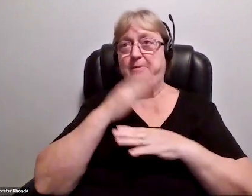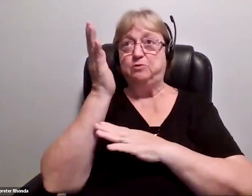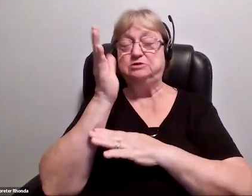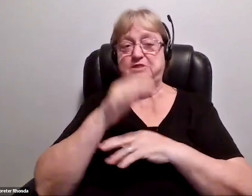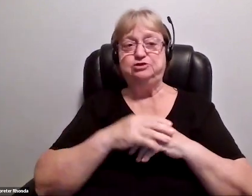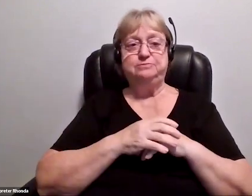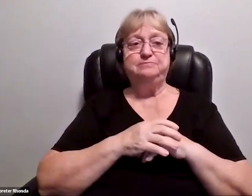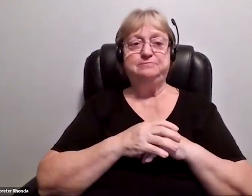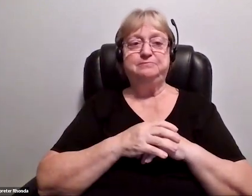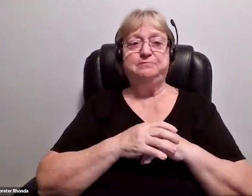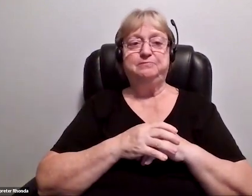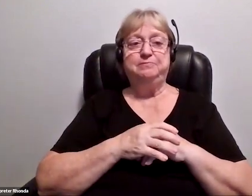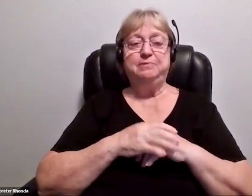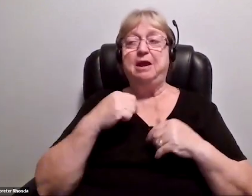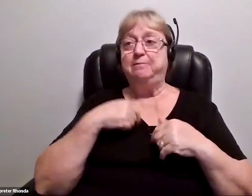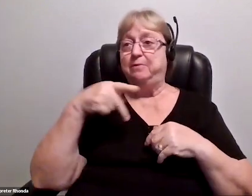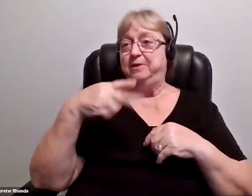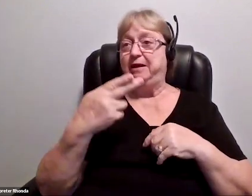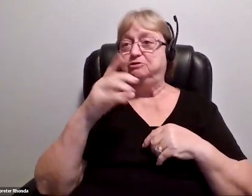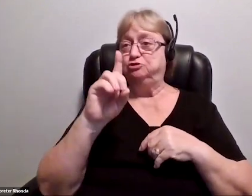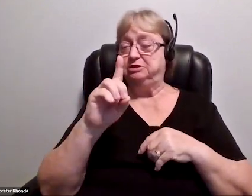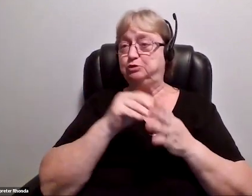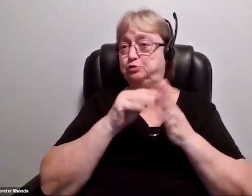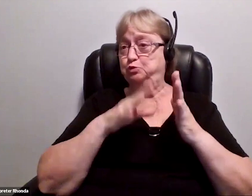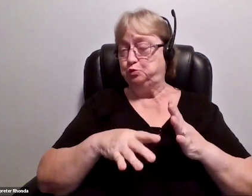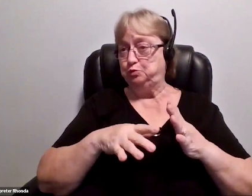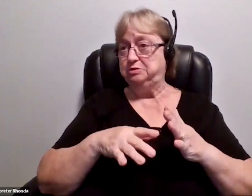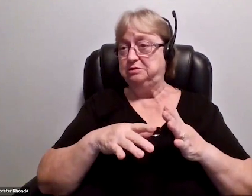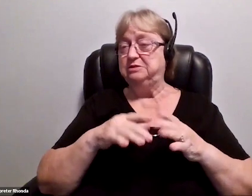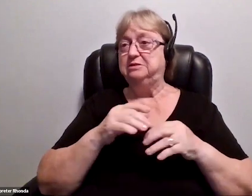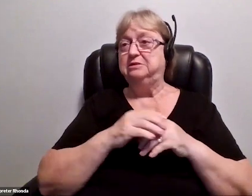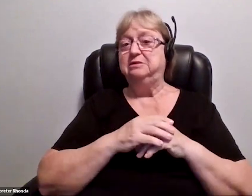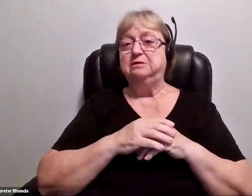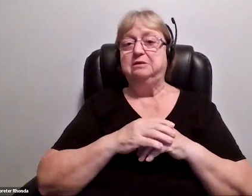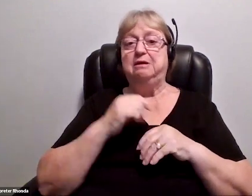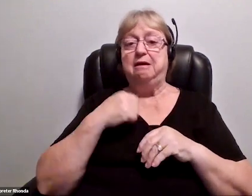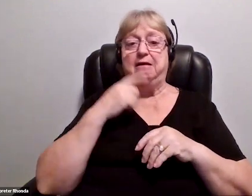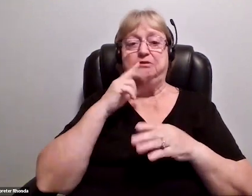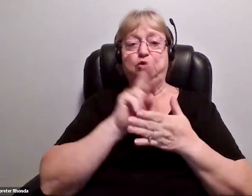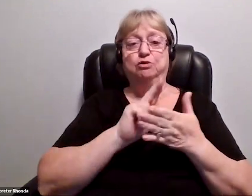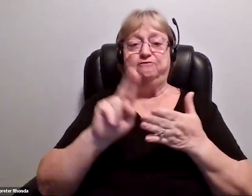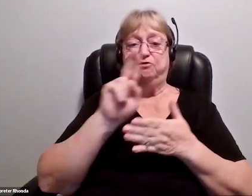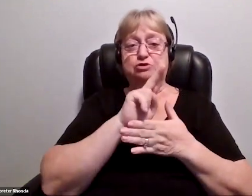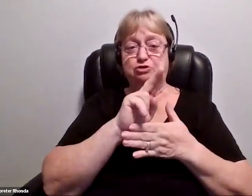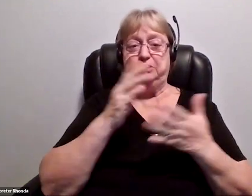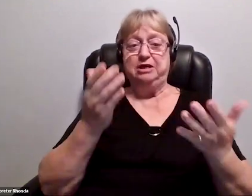I am a PhD student in education at Pontifical Catholic University of Rio Grande do Sul, PUCRS,